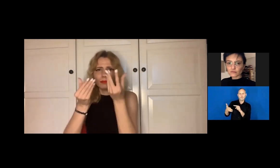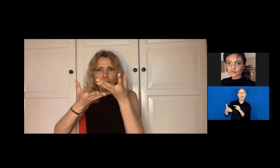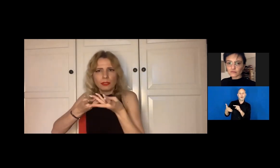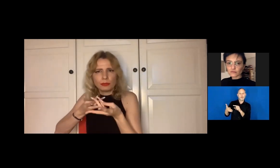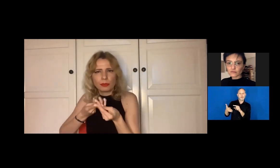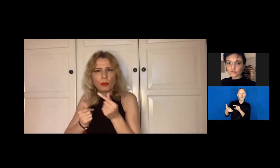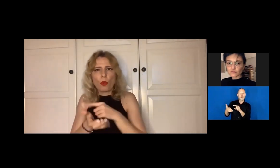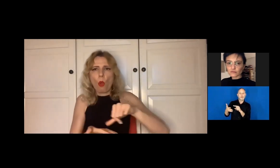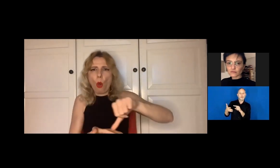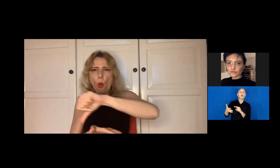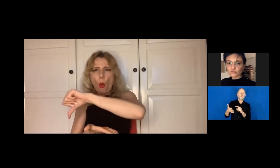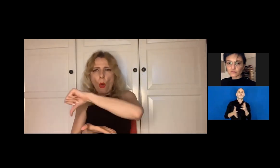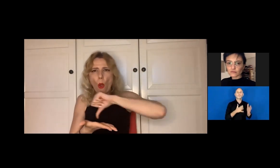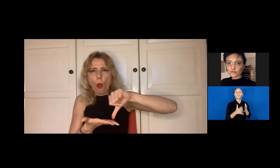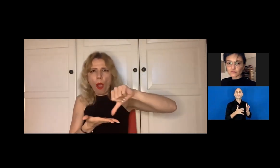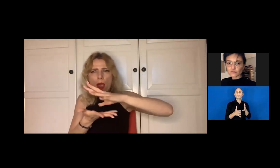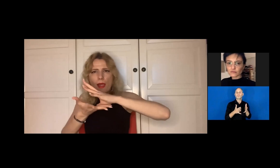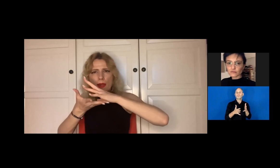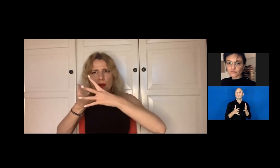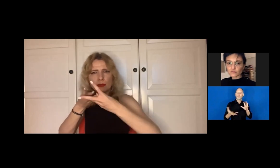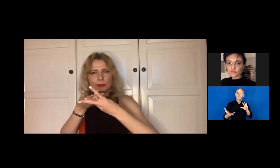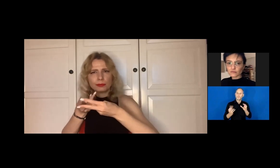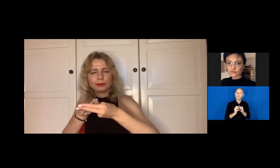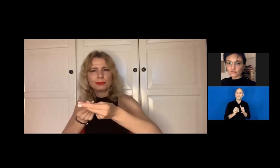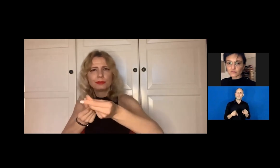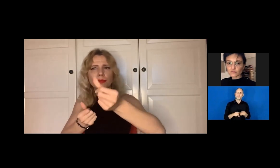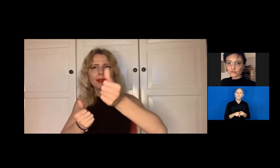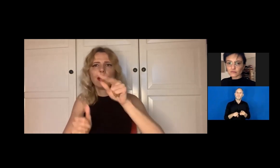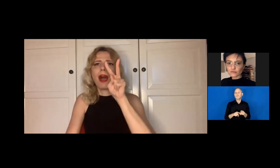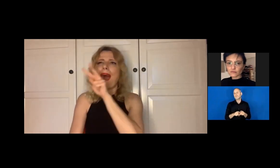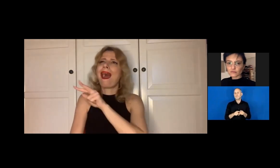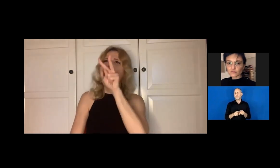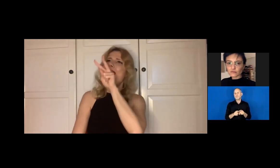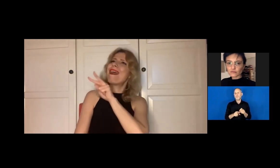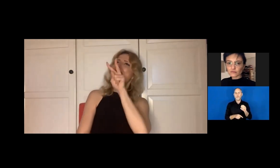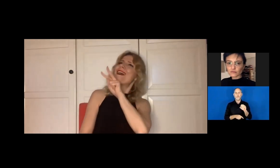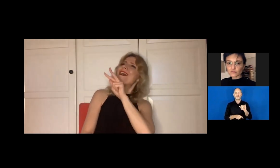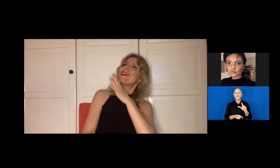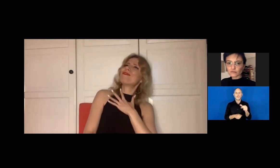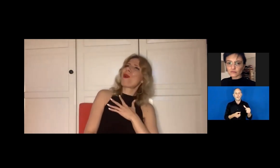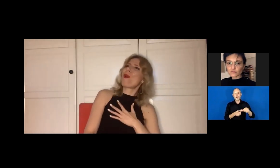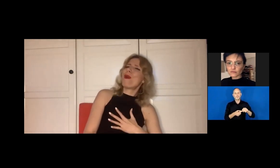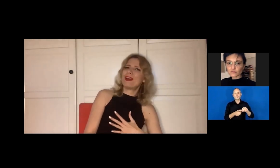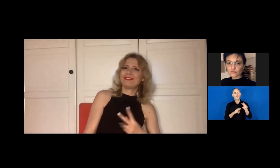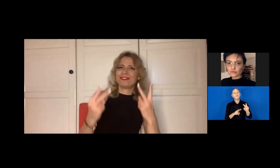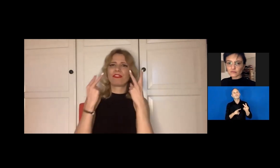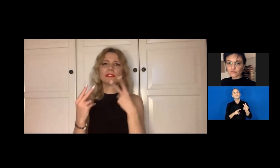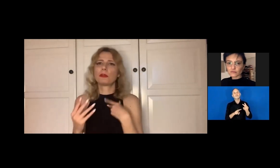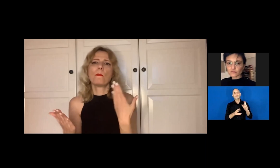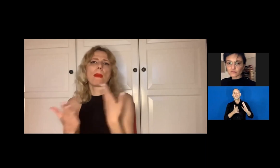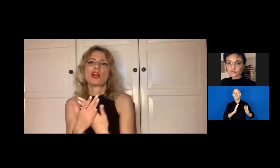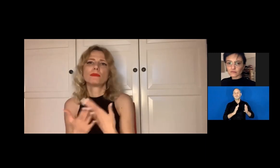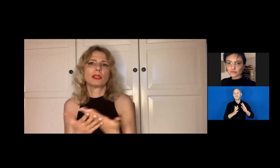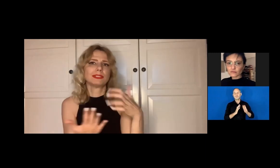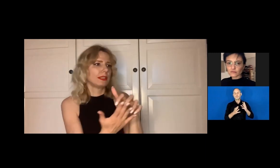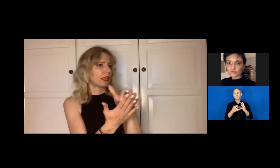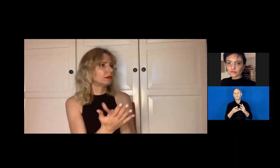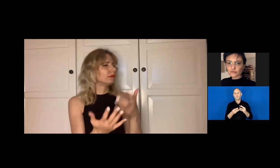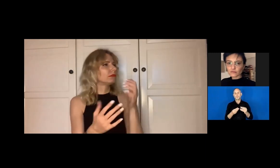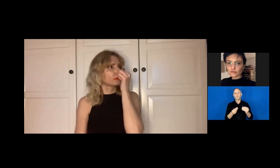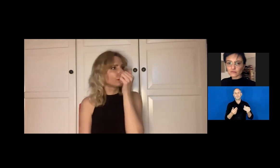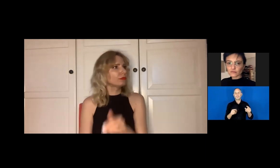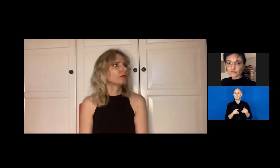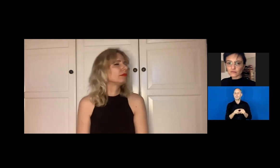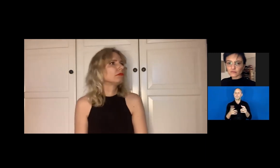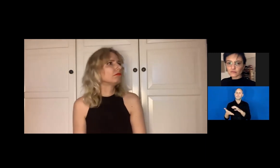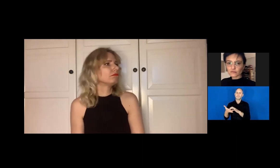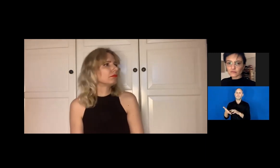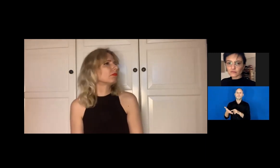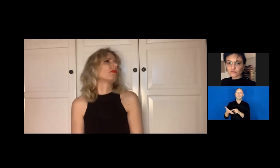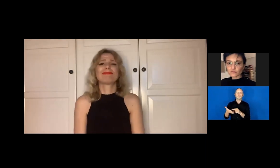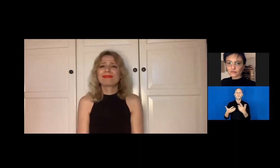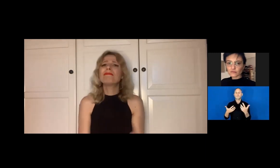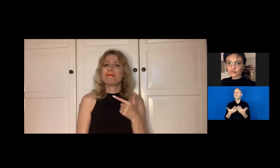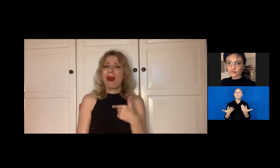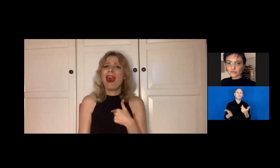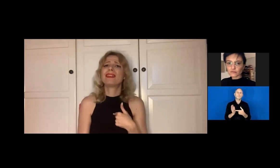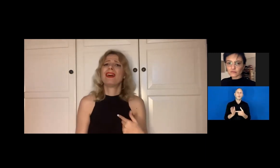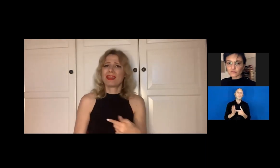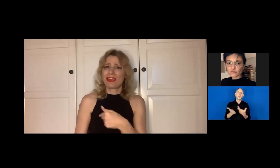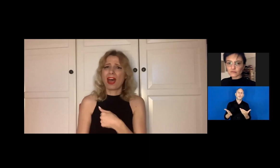What I do is I put, literally and figuratively speaking, a little oil into this text and let it grow inside of me.